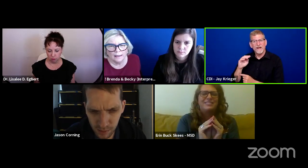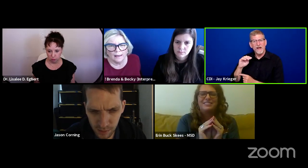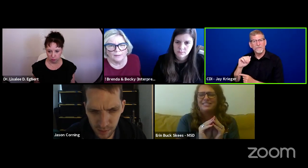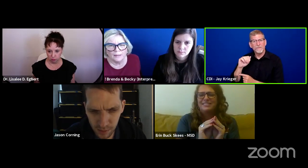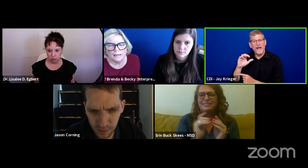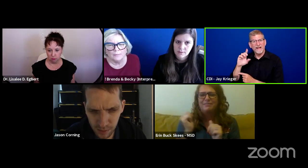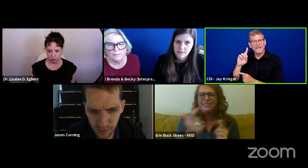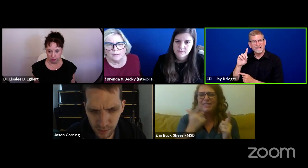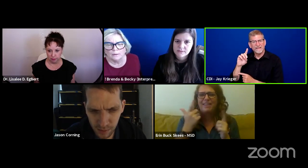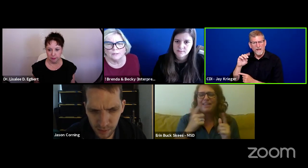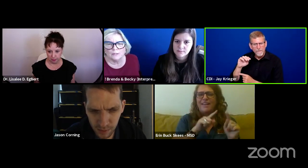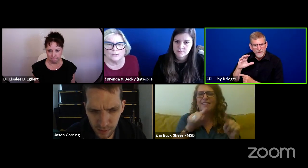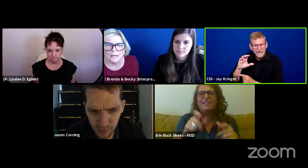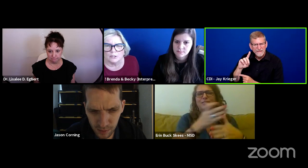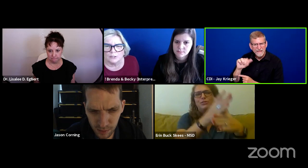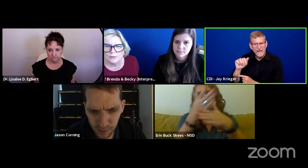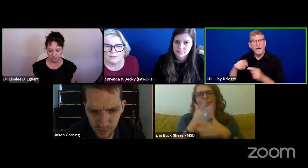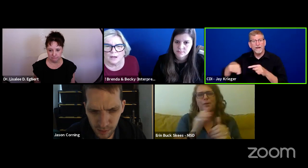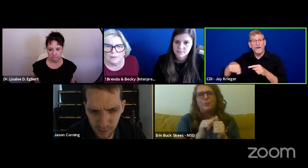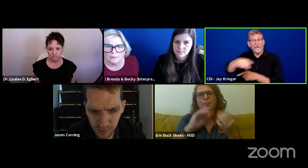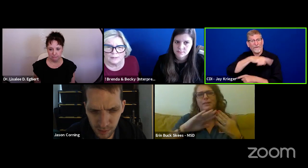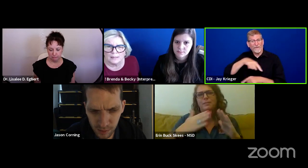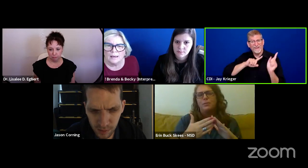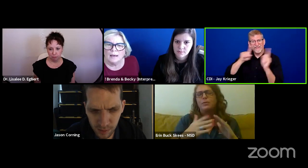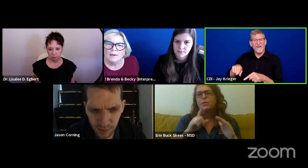at the Maryland Association of the Deaf conference.